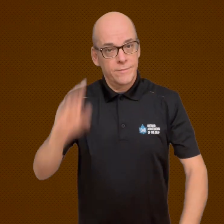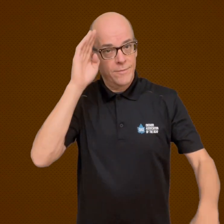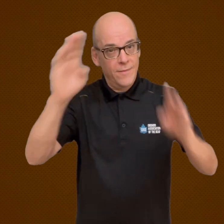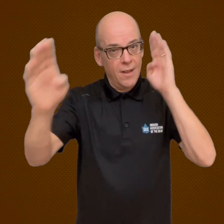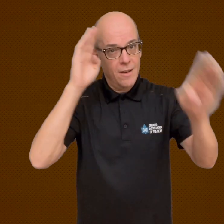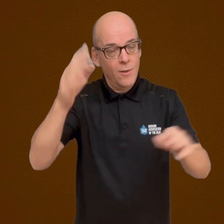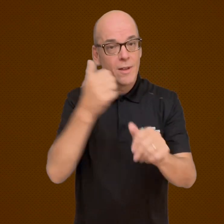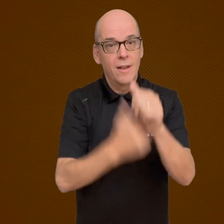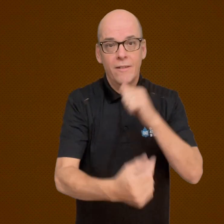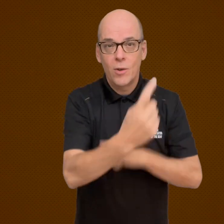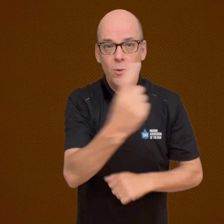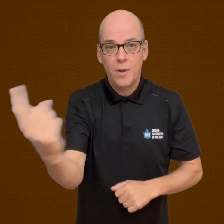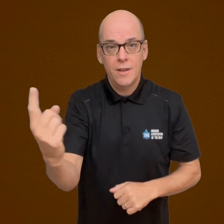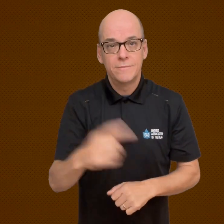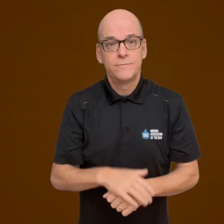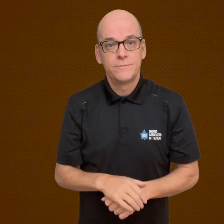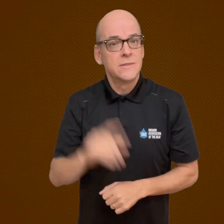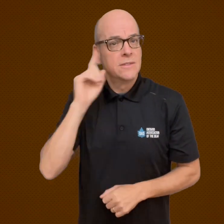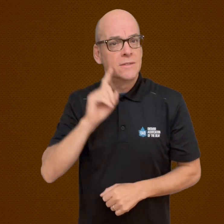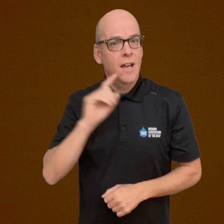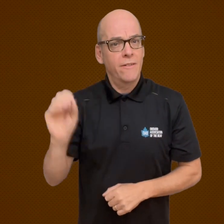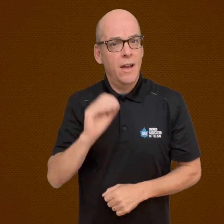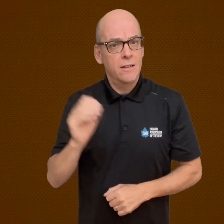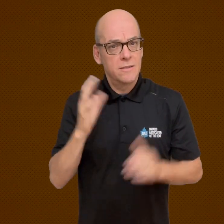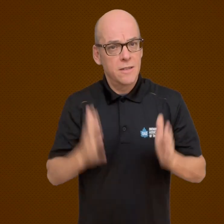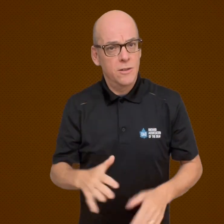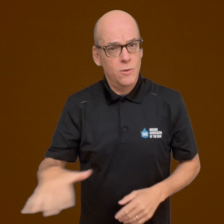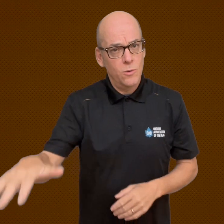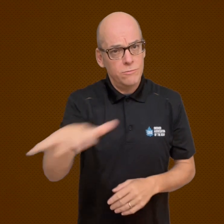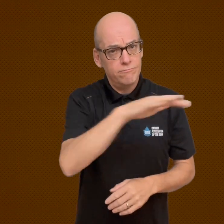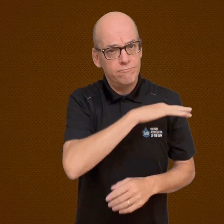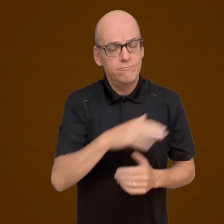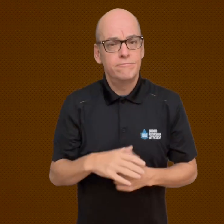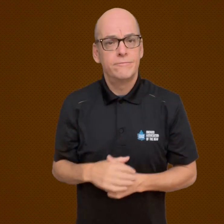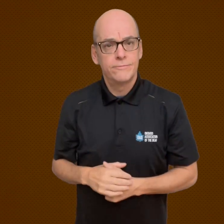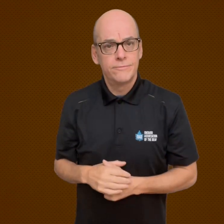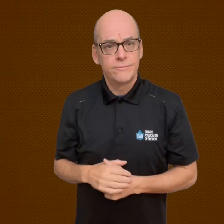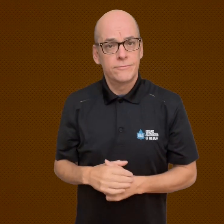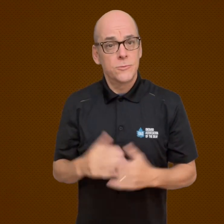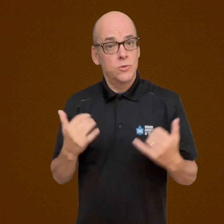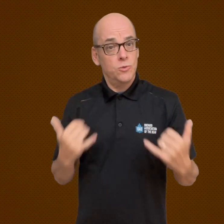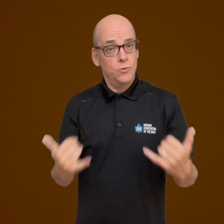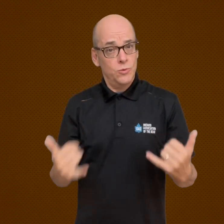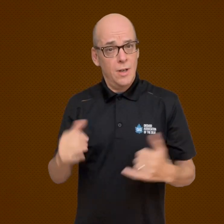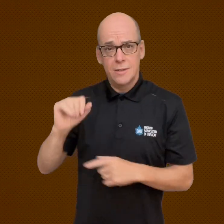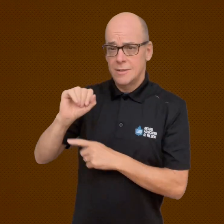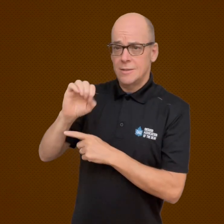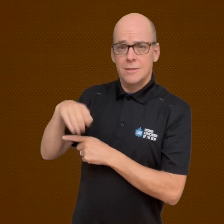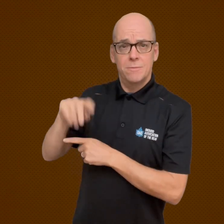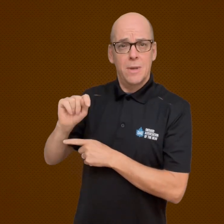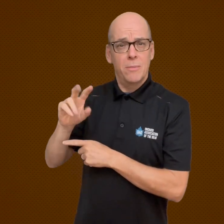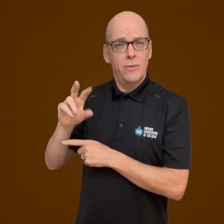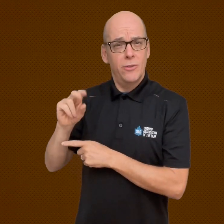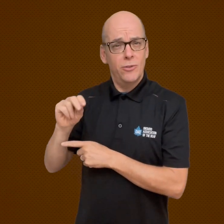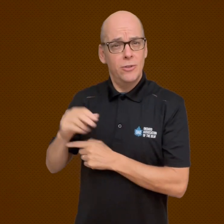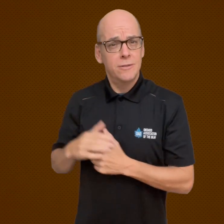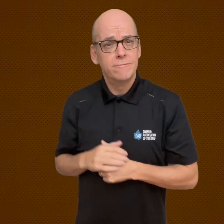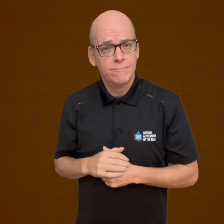Hello everyone, Deaf Ontarians, Today is September 30th.